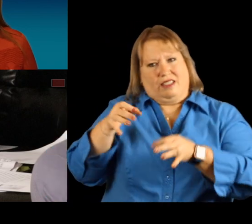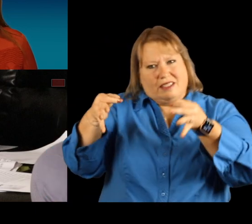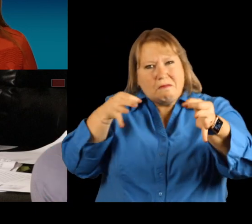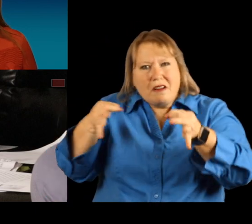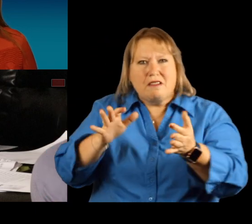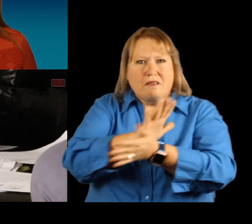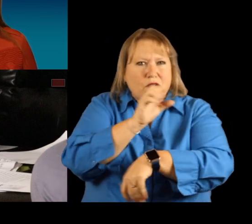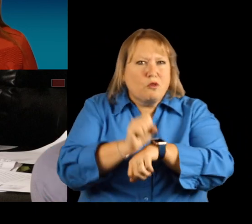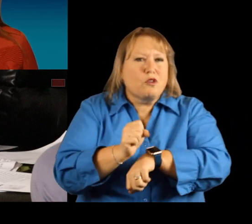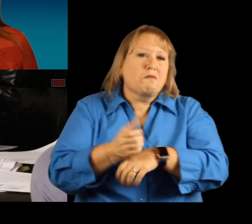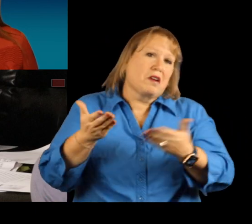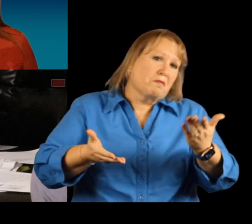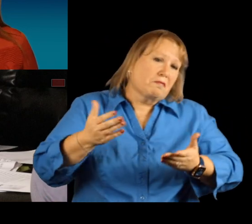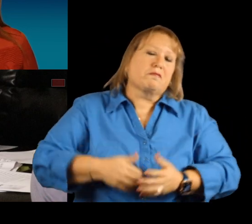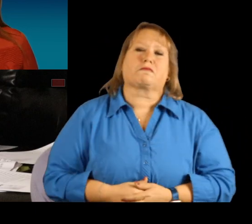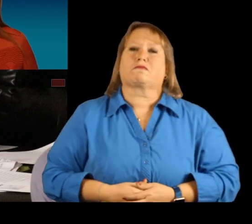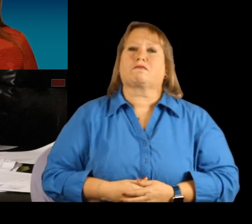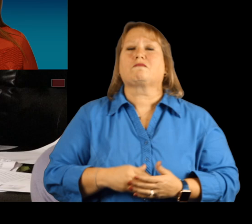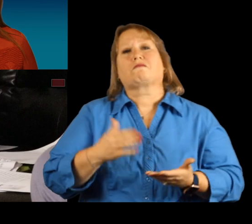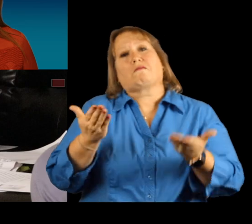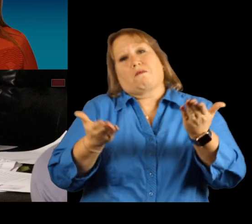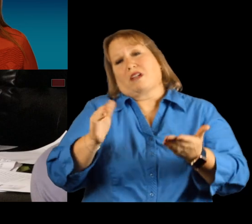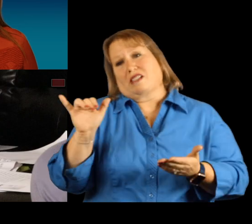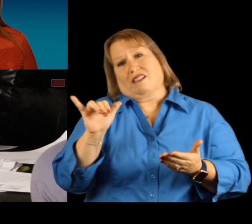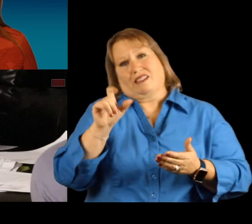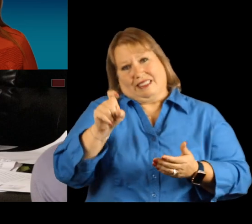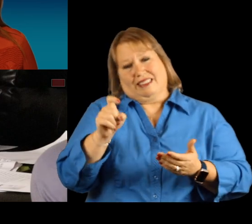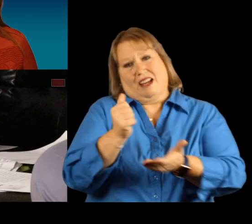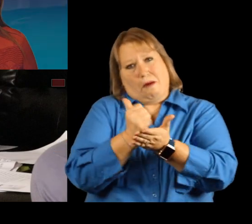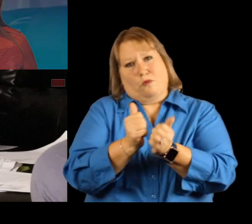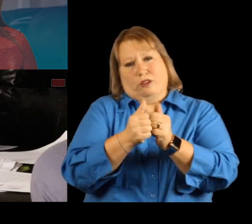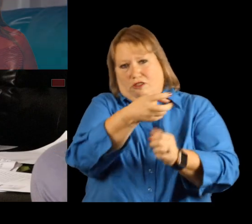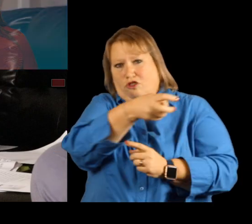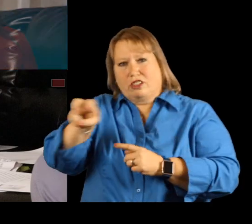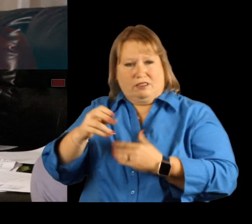documentation and also assist with the transition process.